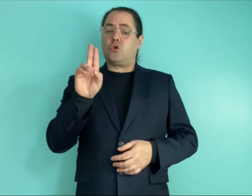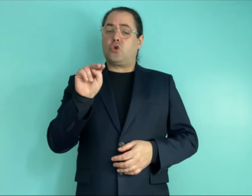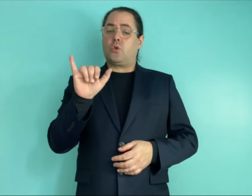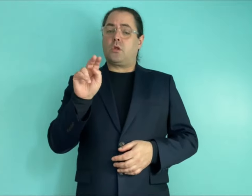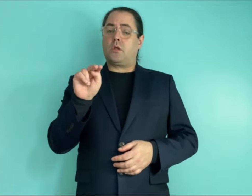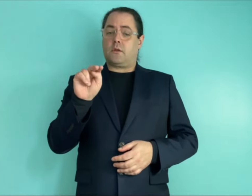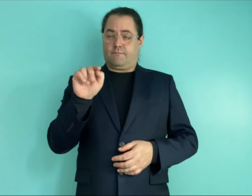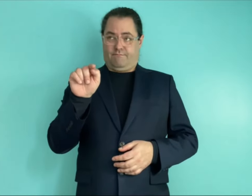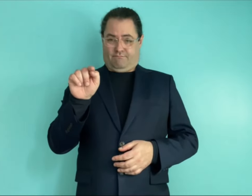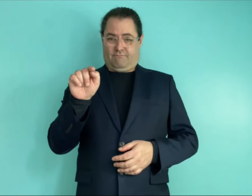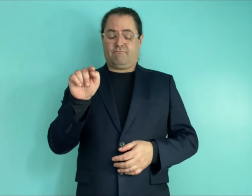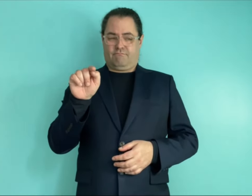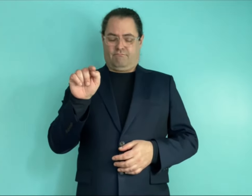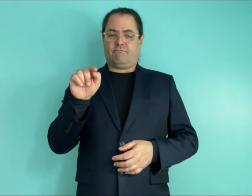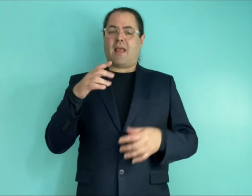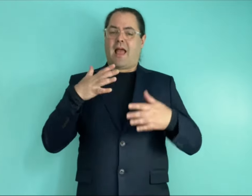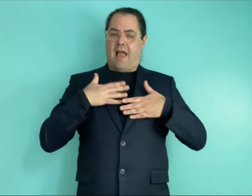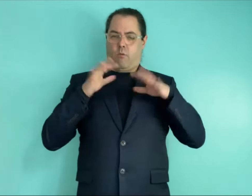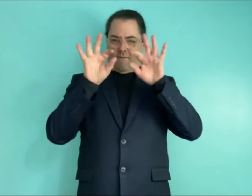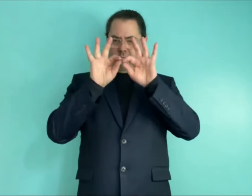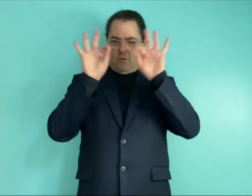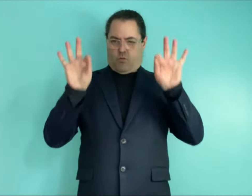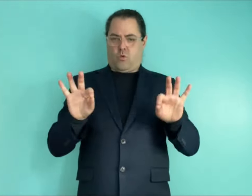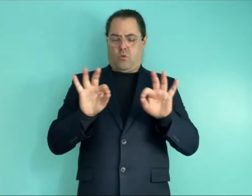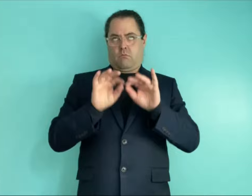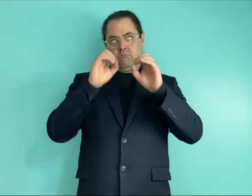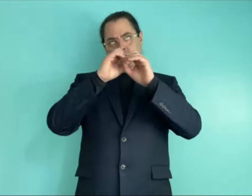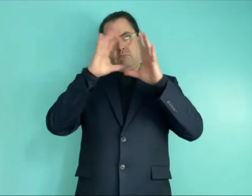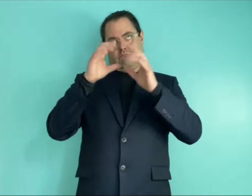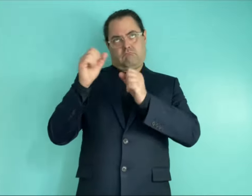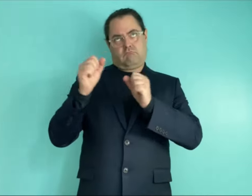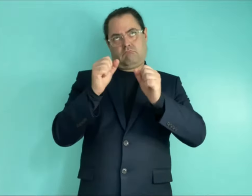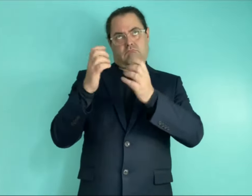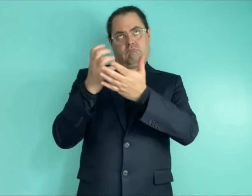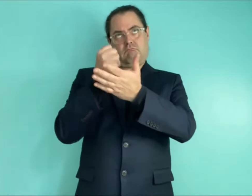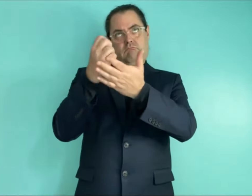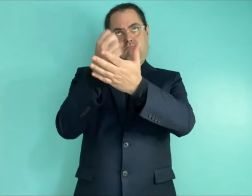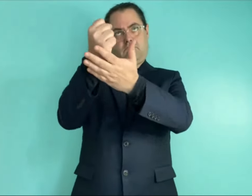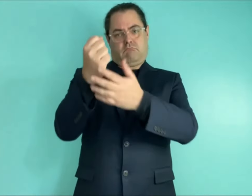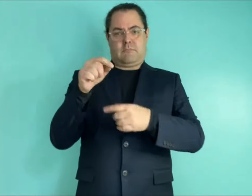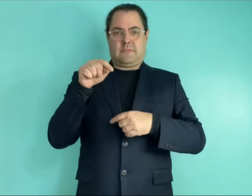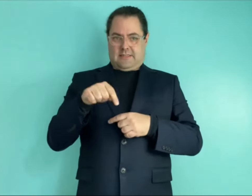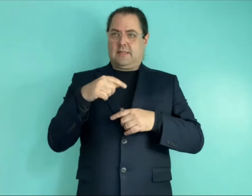got a strategic framework. 16:17:02 Ma, a which drives the African Union